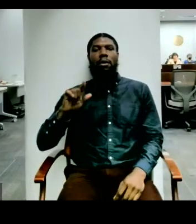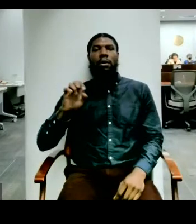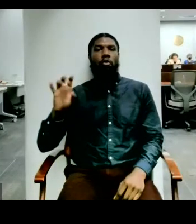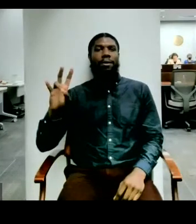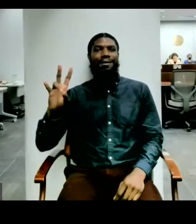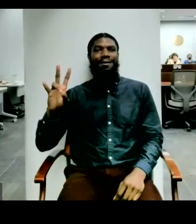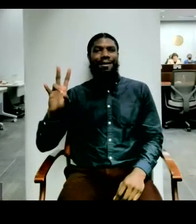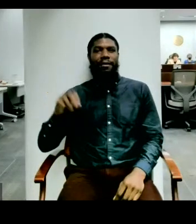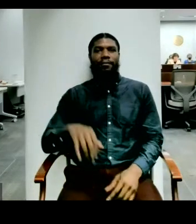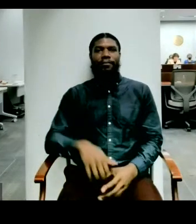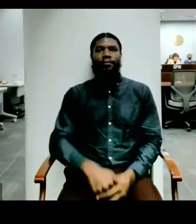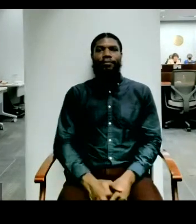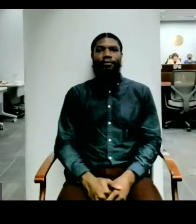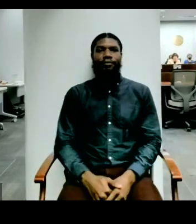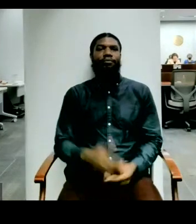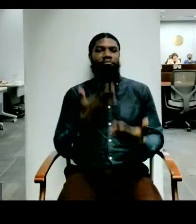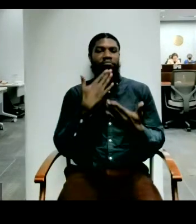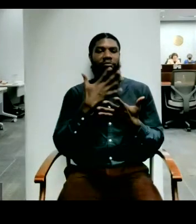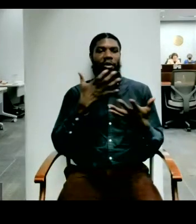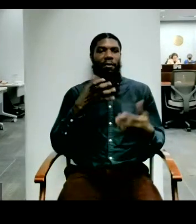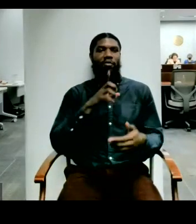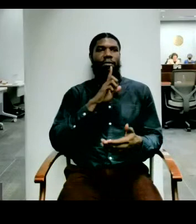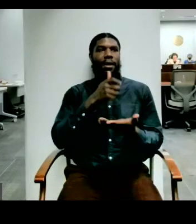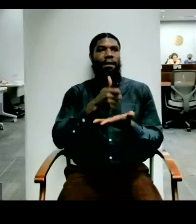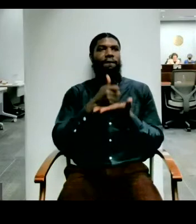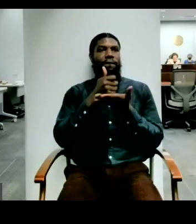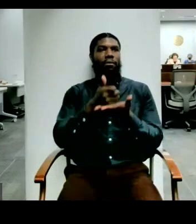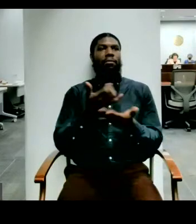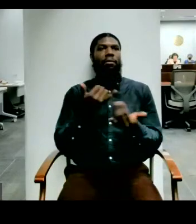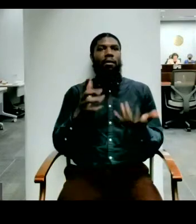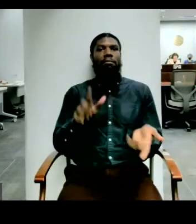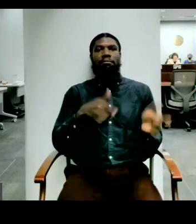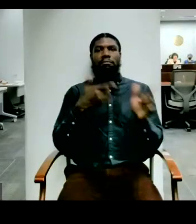Thank you, that's very helpful. Let me turn to Ms. Conti.